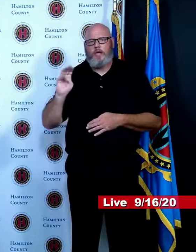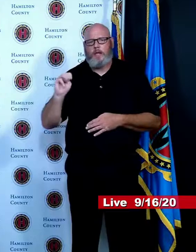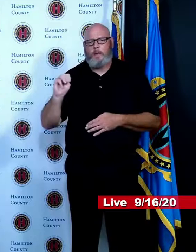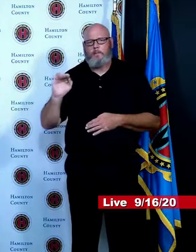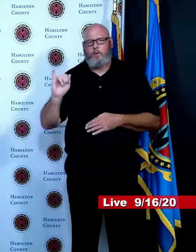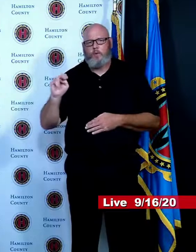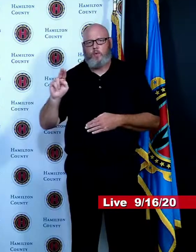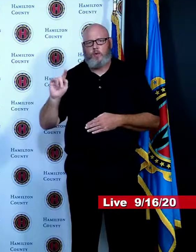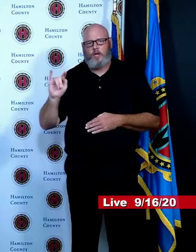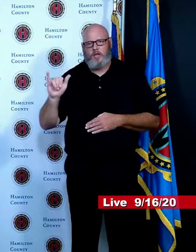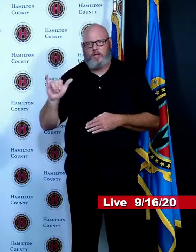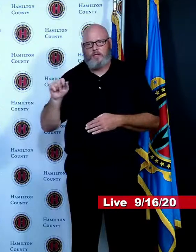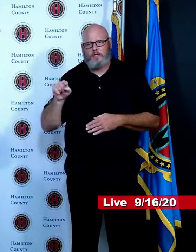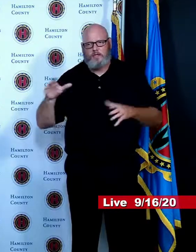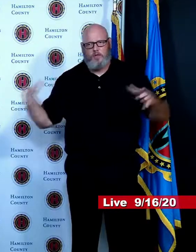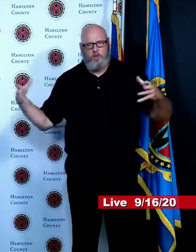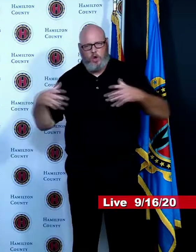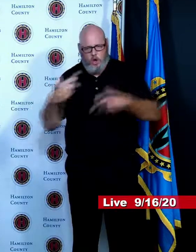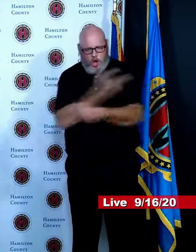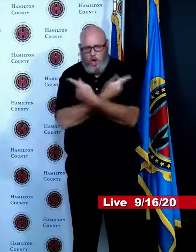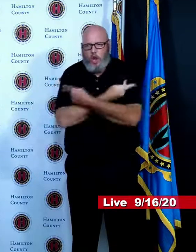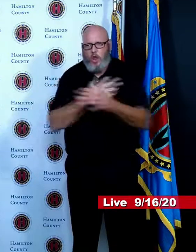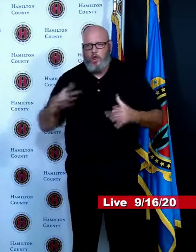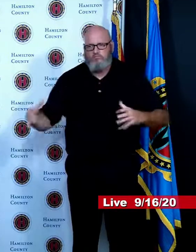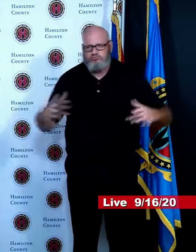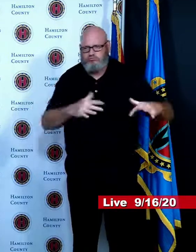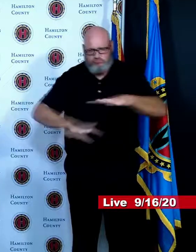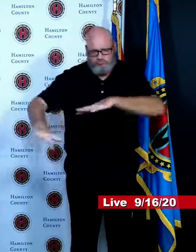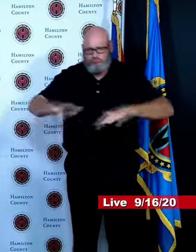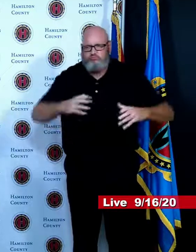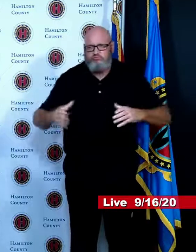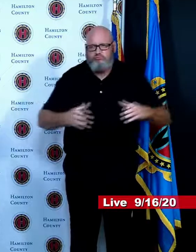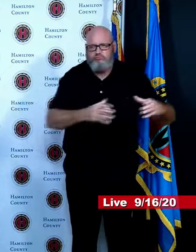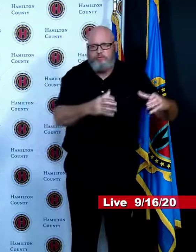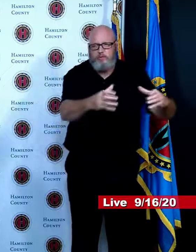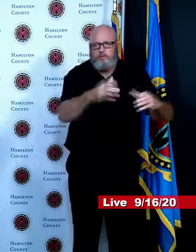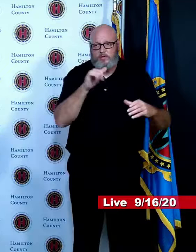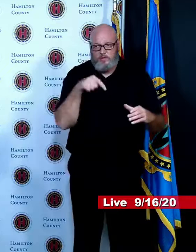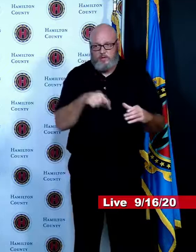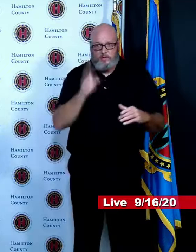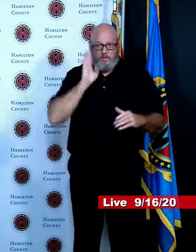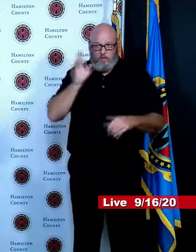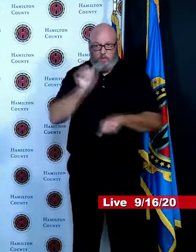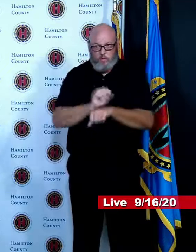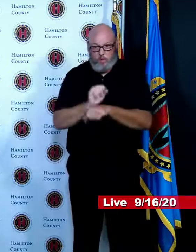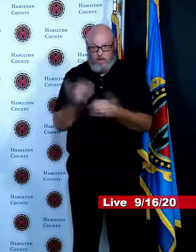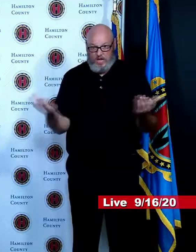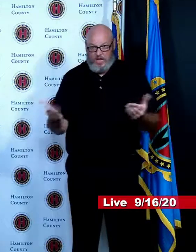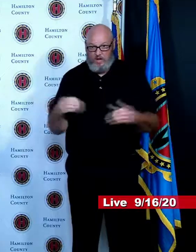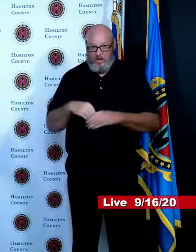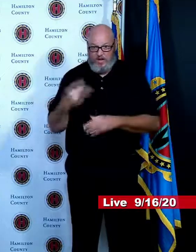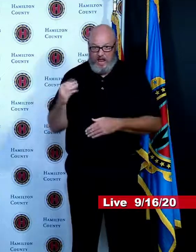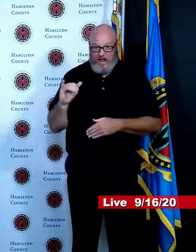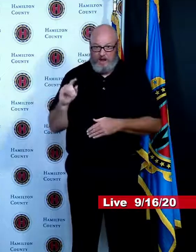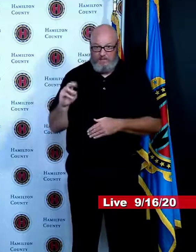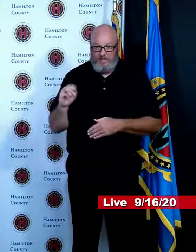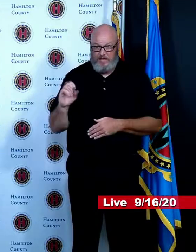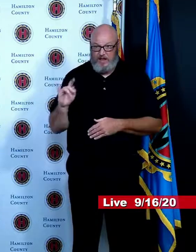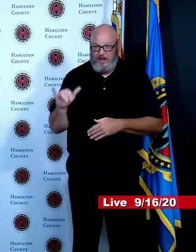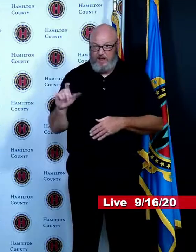do you see that as workable here in Hamilton County what would that mean well and great questions is as usual